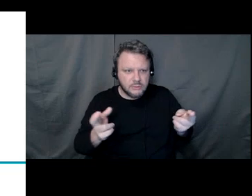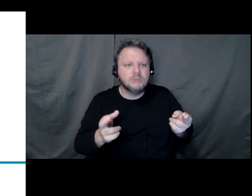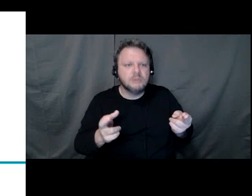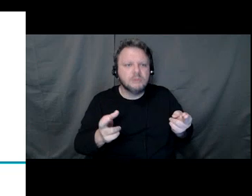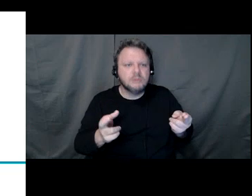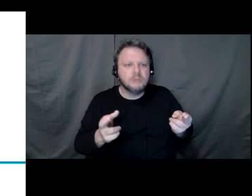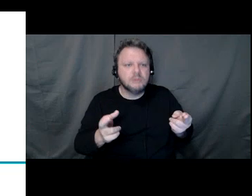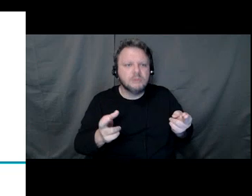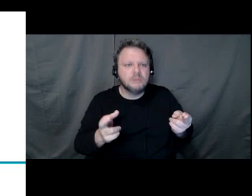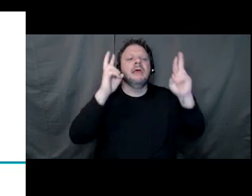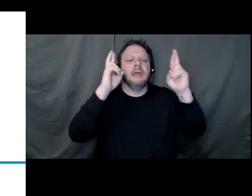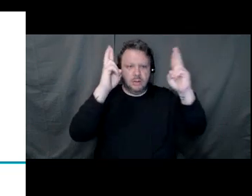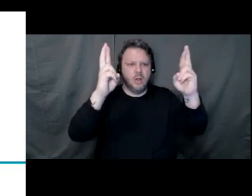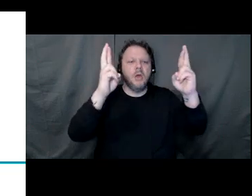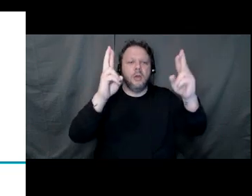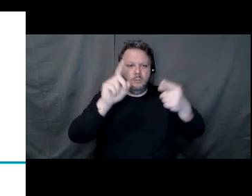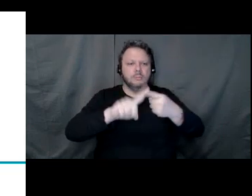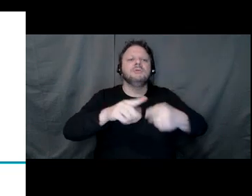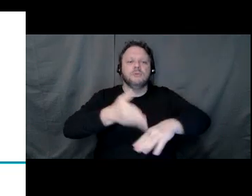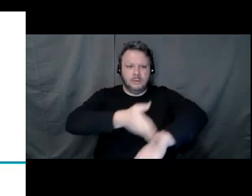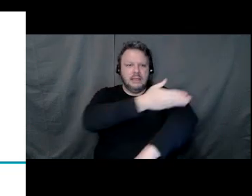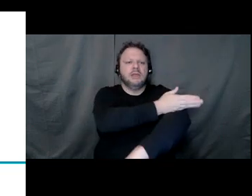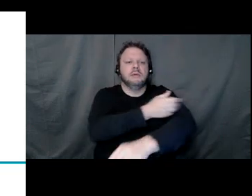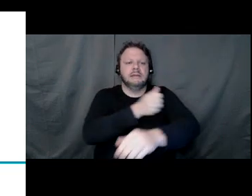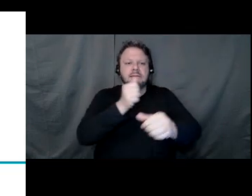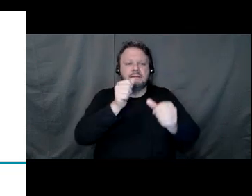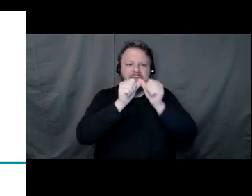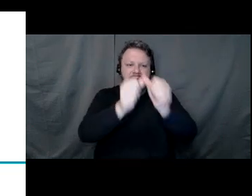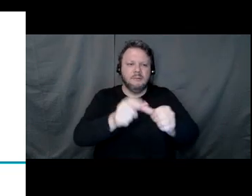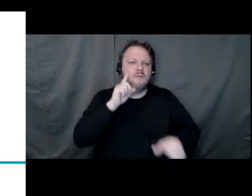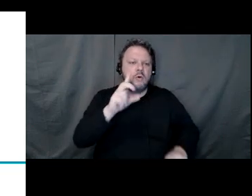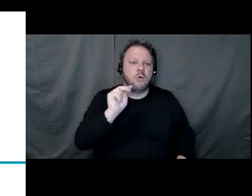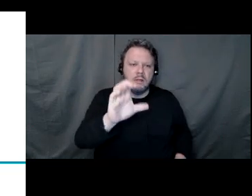And we also hope to kind of increase the sustainability of North Carolina's